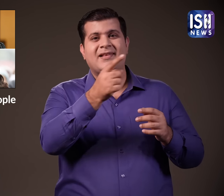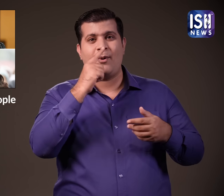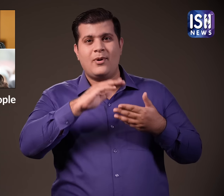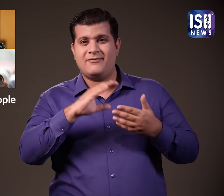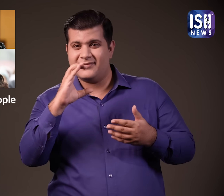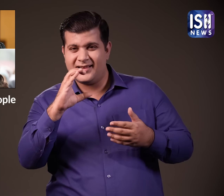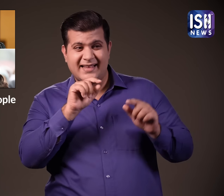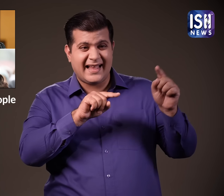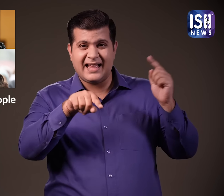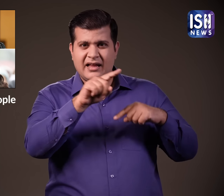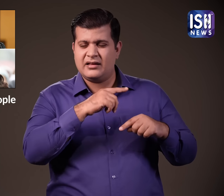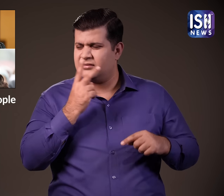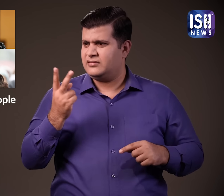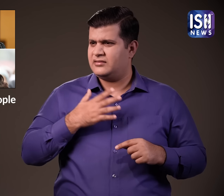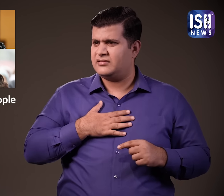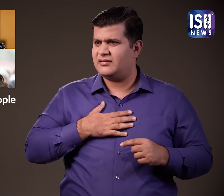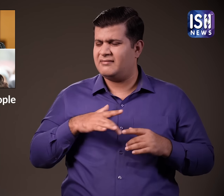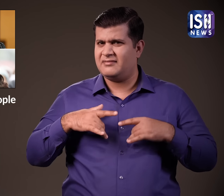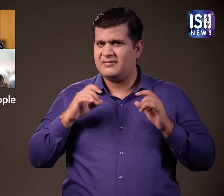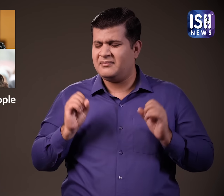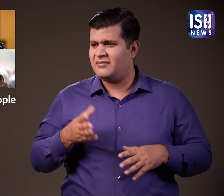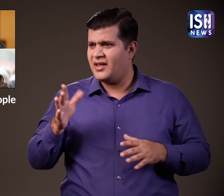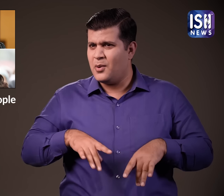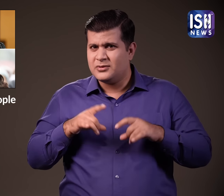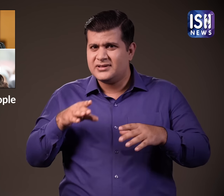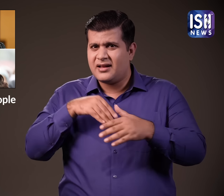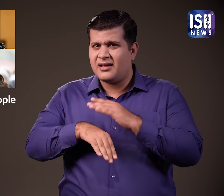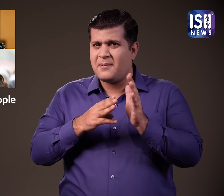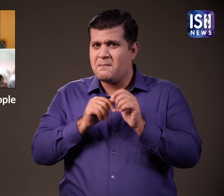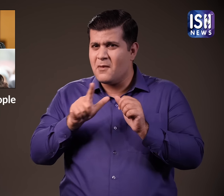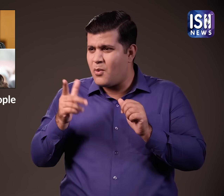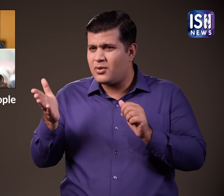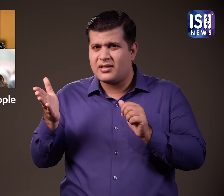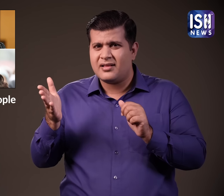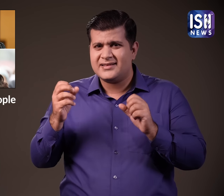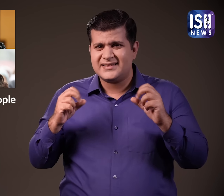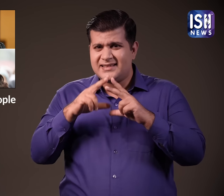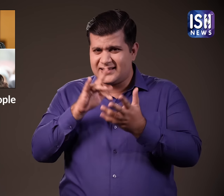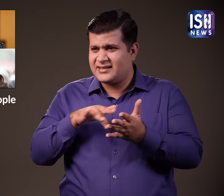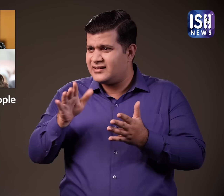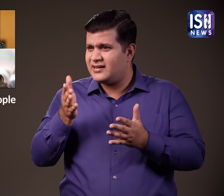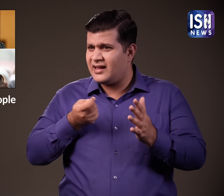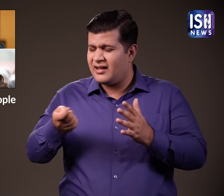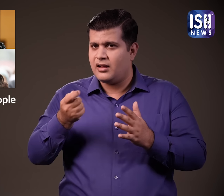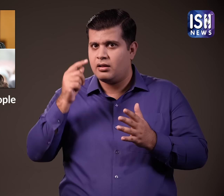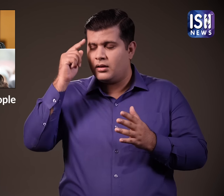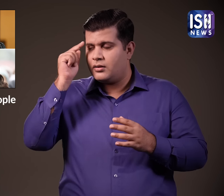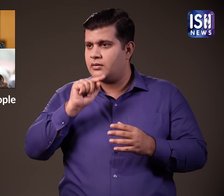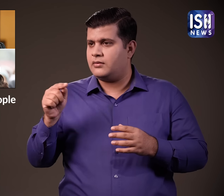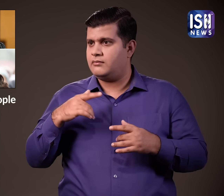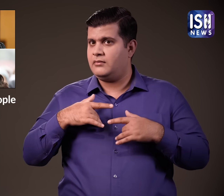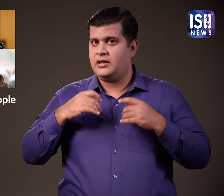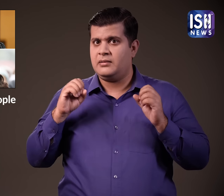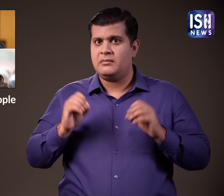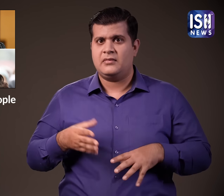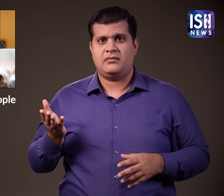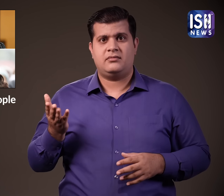and his wife Catherine were stunned by the incident that occurred in a Sydney mall.